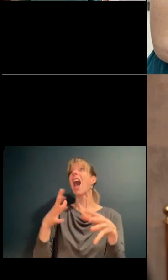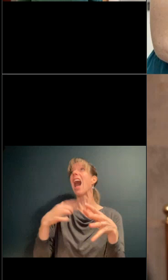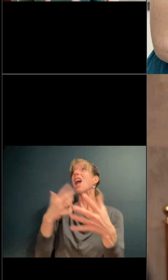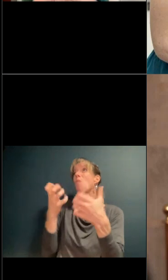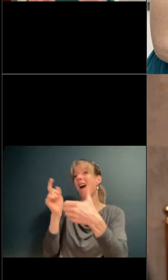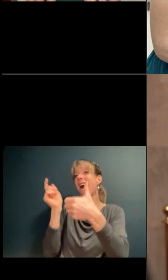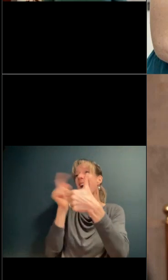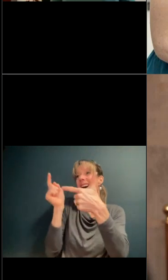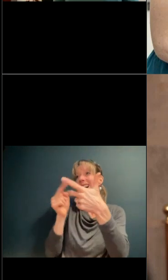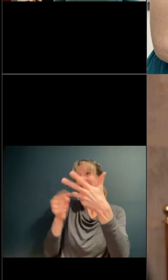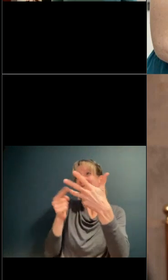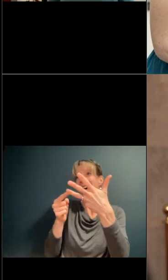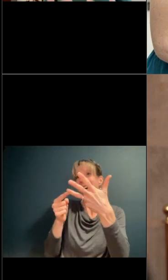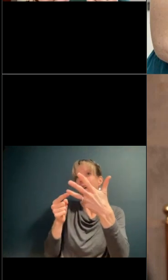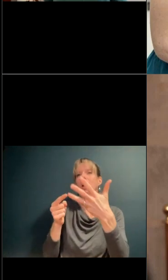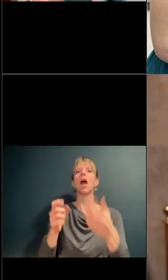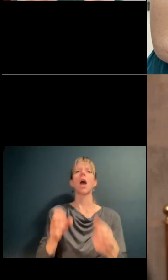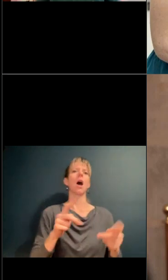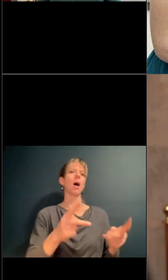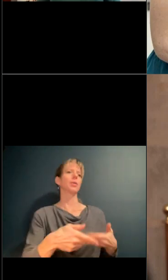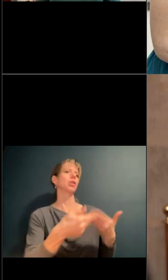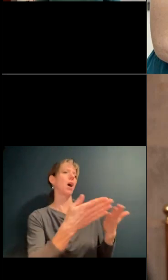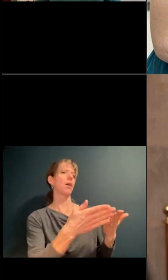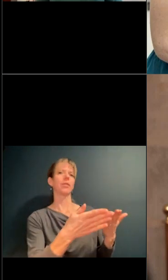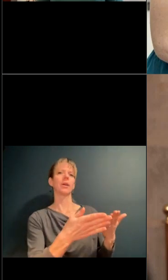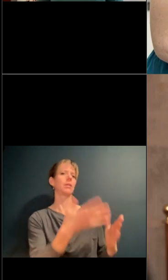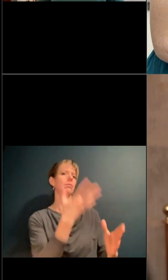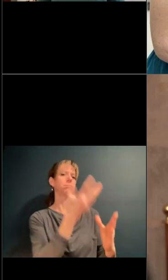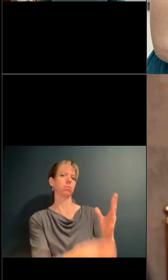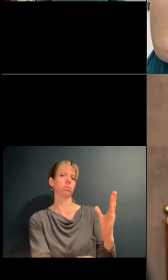and the actual opportunities they have to be present in those places.